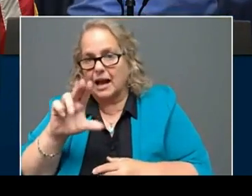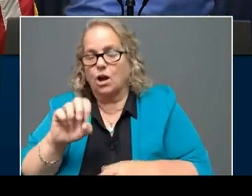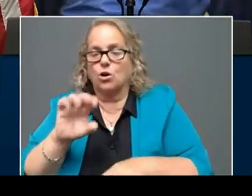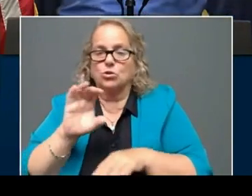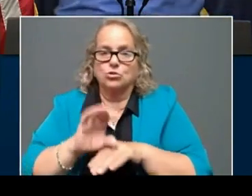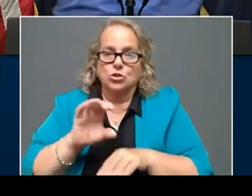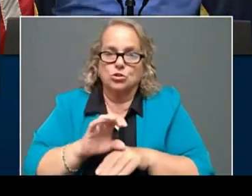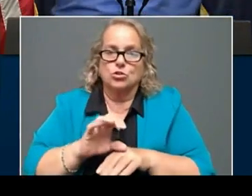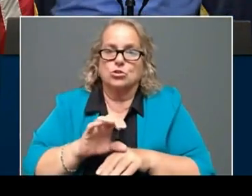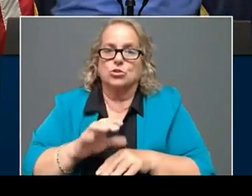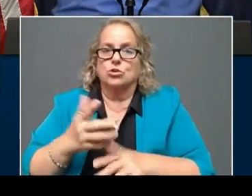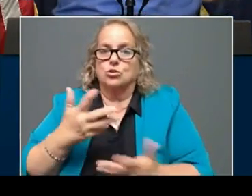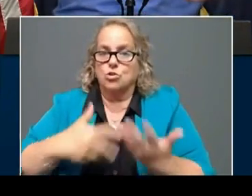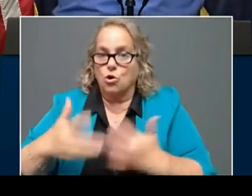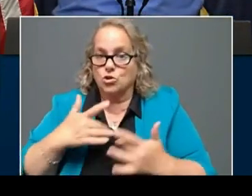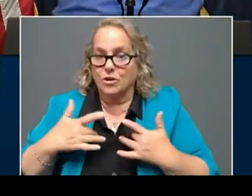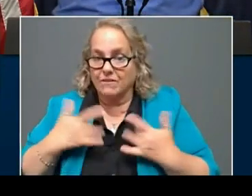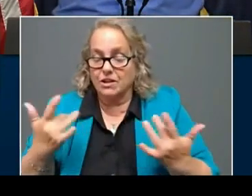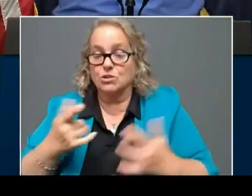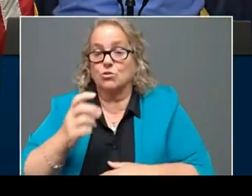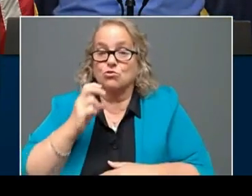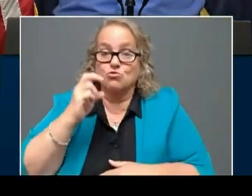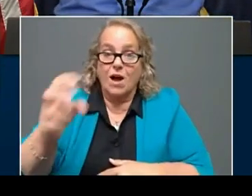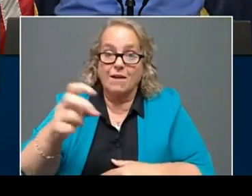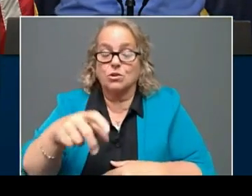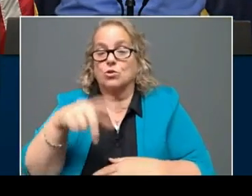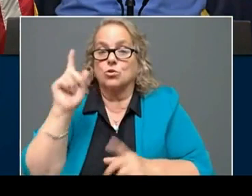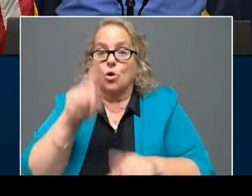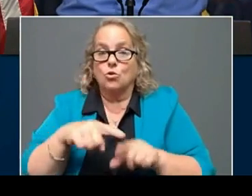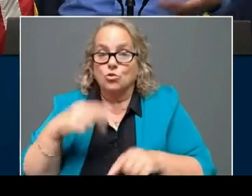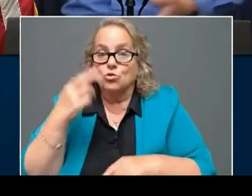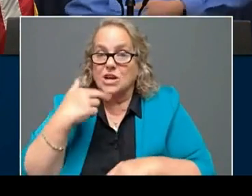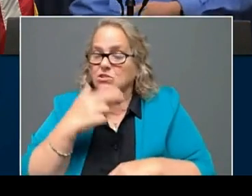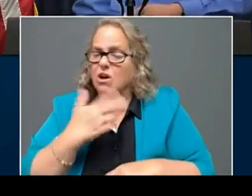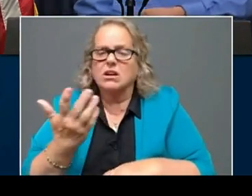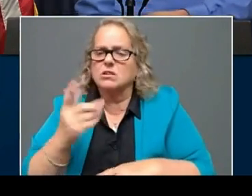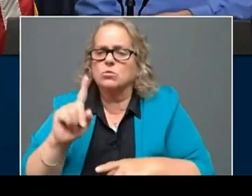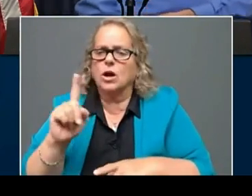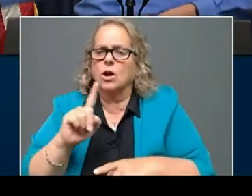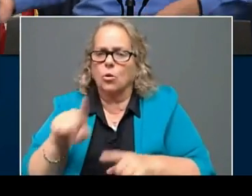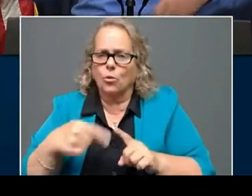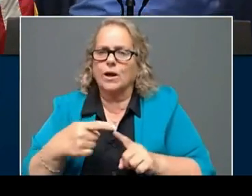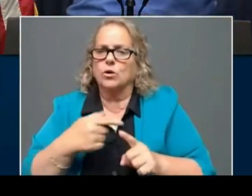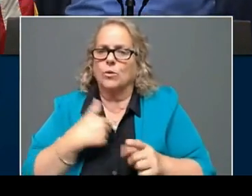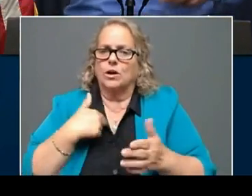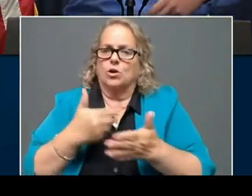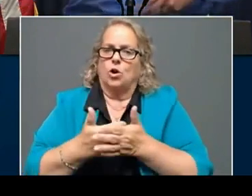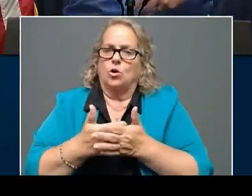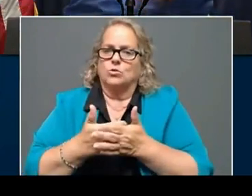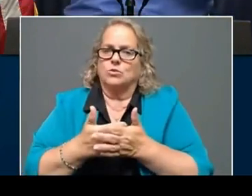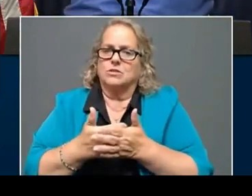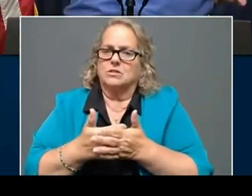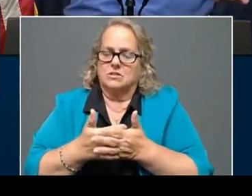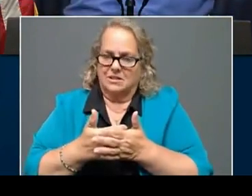when you're traveling, you're out at restaurants and things like that when we're close together. It's agnostic to whether it is what the nature of the